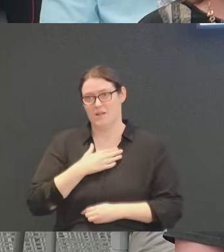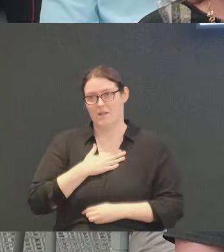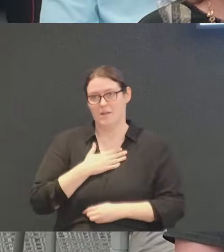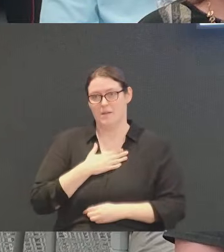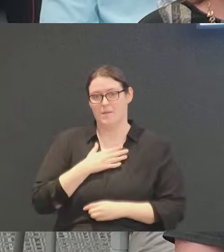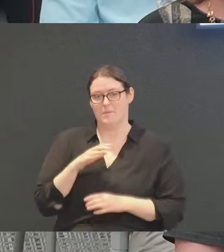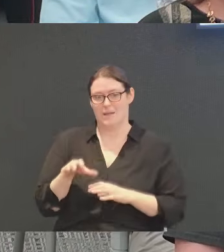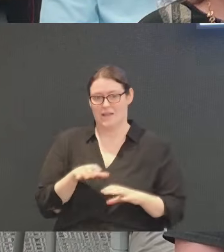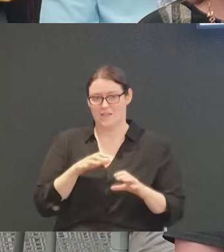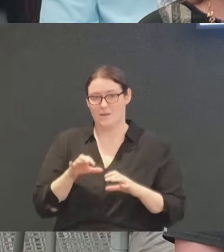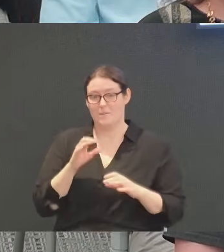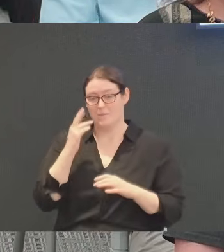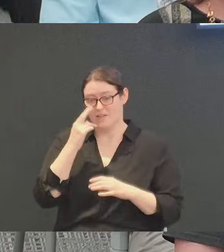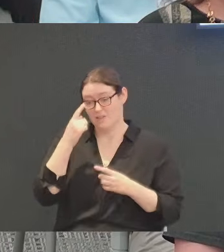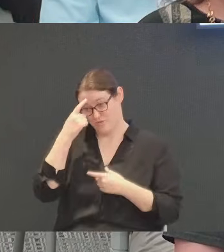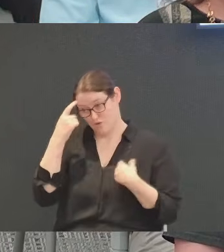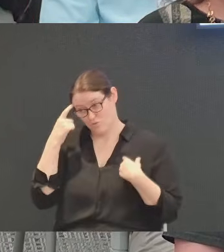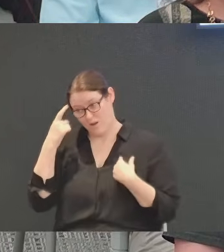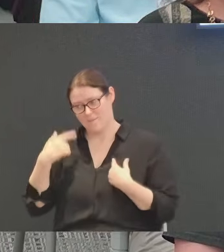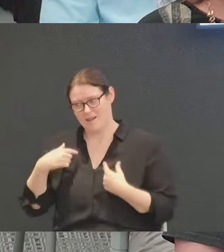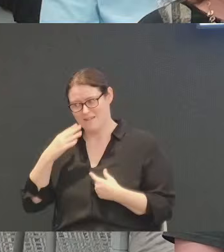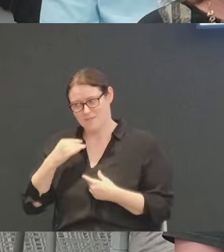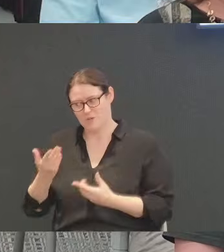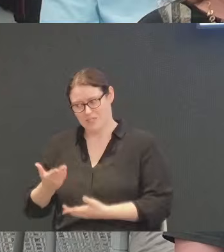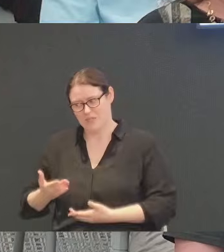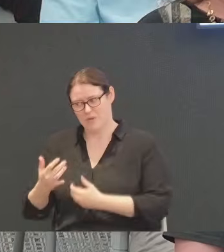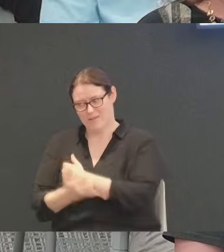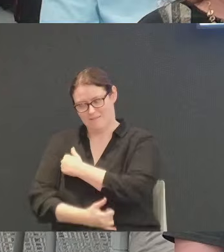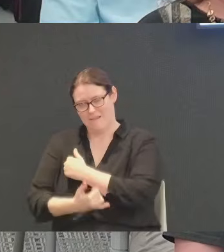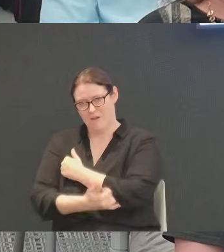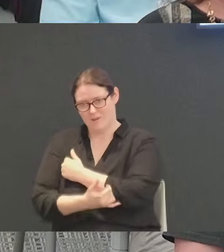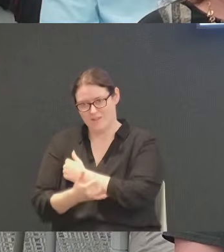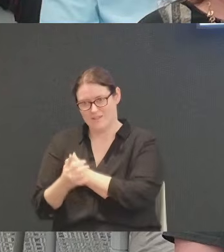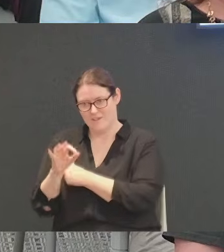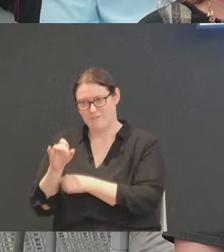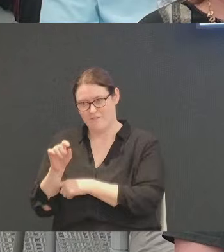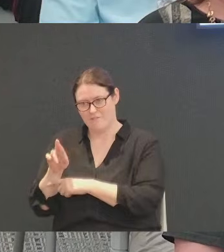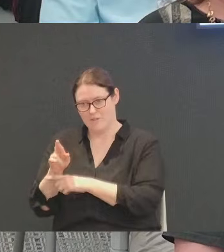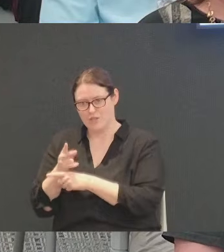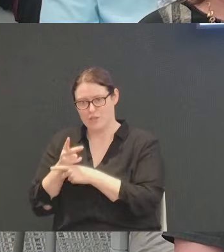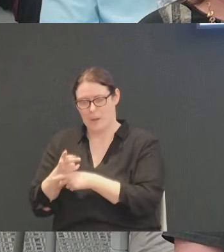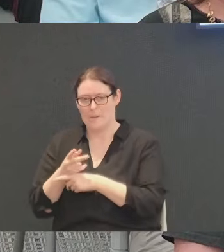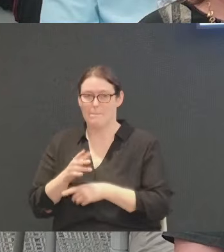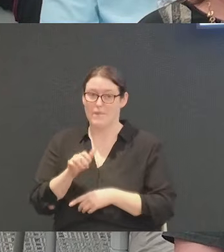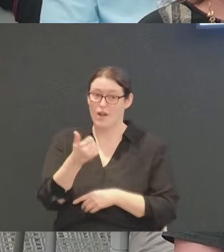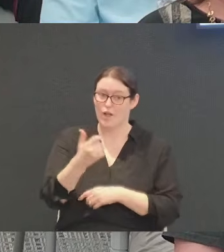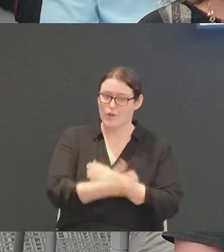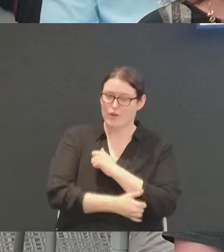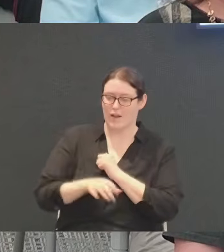of trauma that I experienced in this county and other surrounding counties in Ohio. When I tried